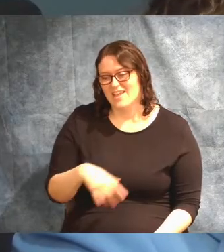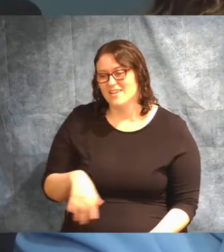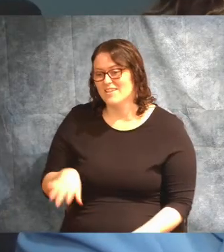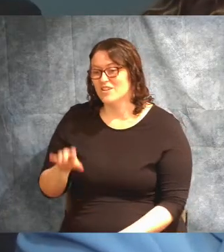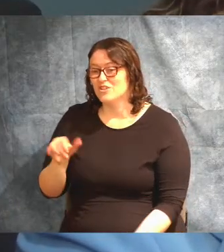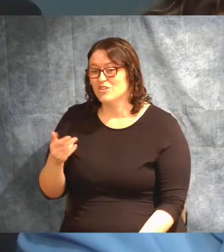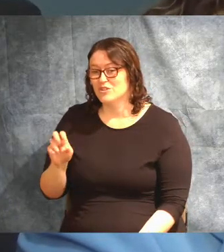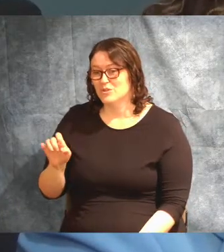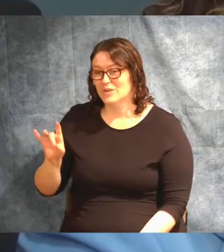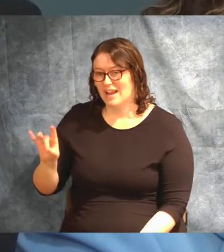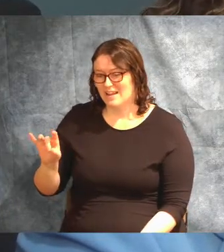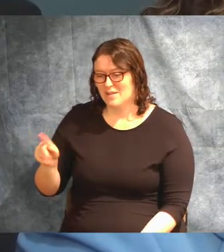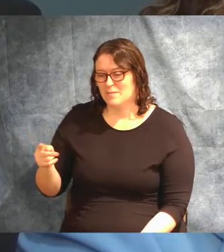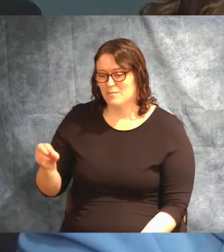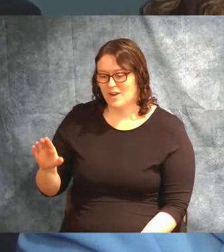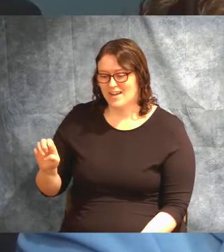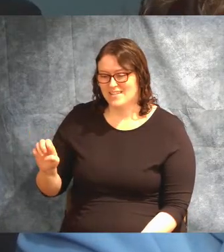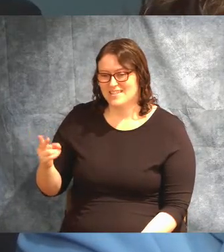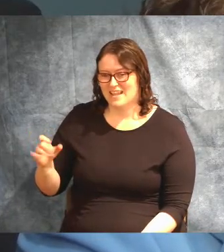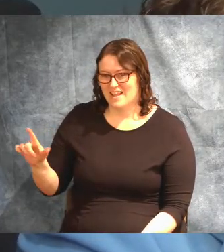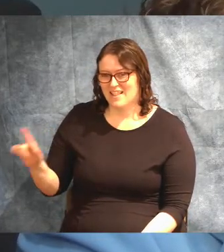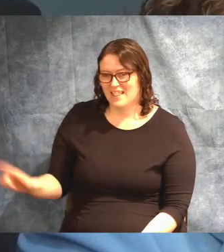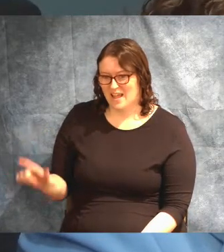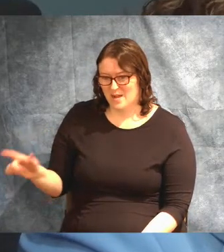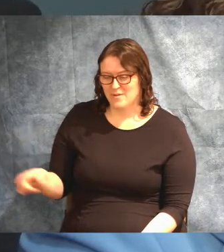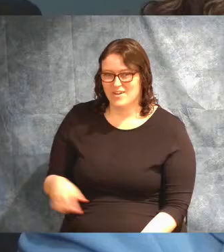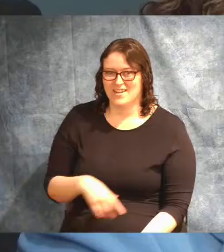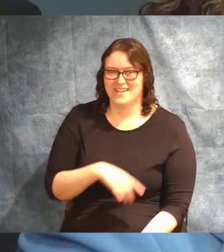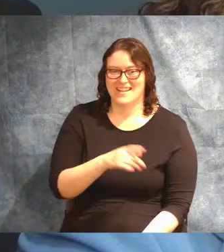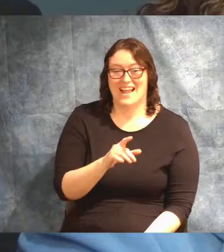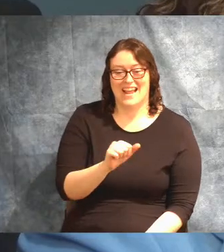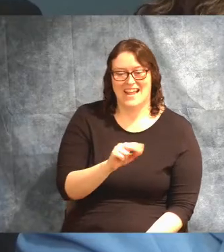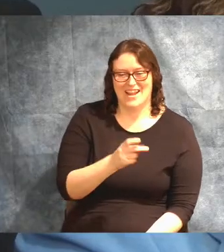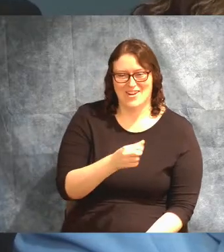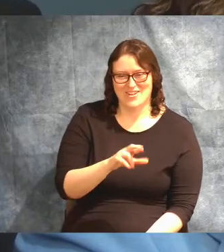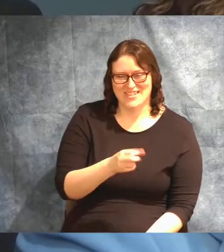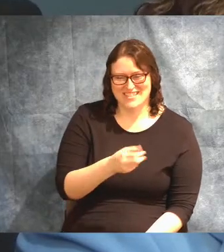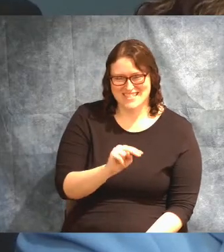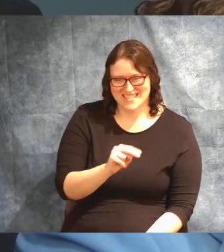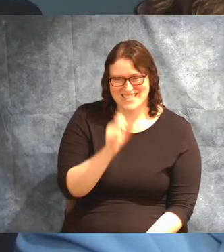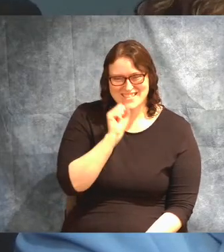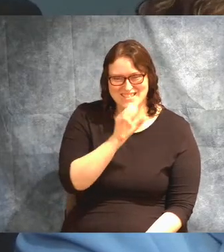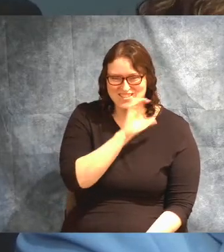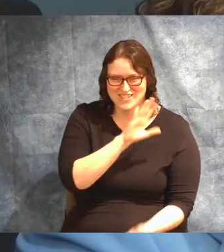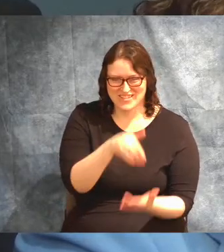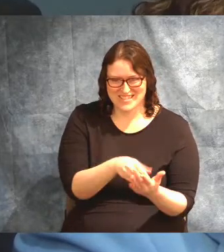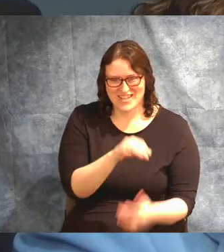8th. They'll be at the Anderson Senior Center on June 9th. They'll be at the Sharonville Branch